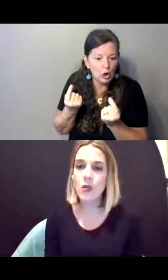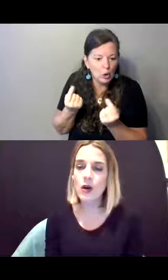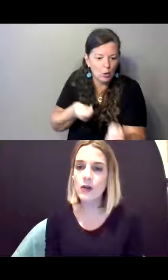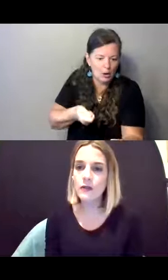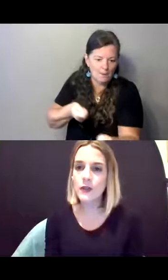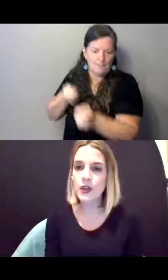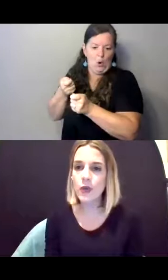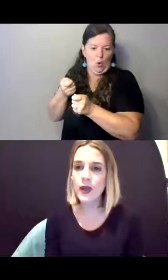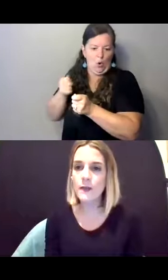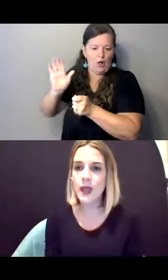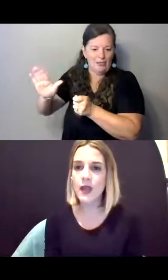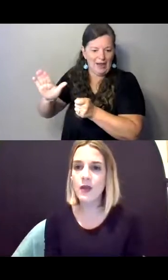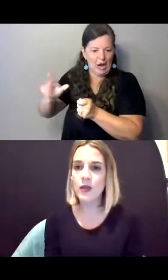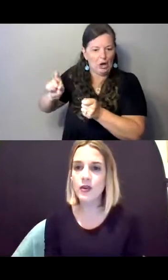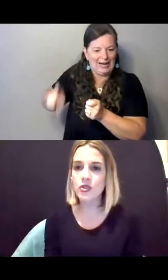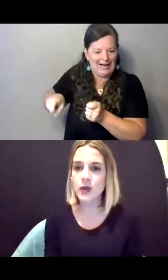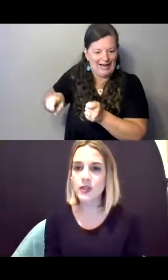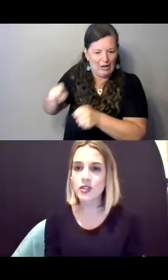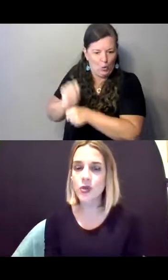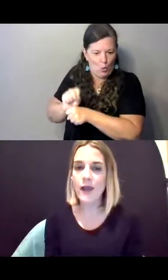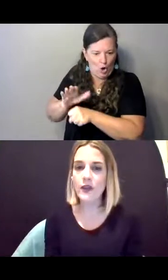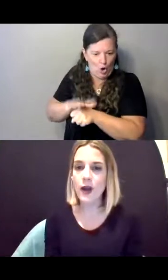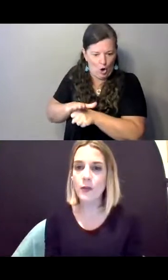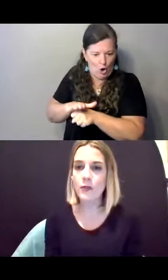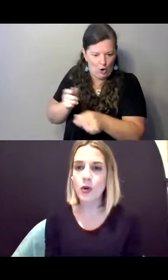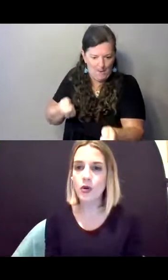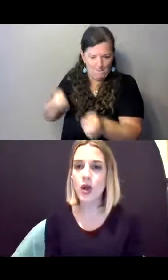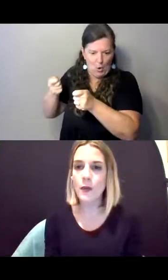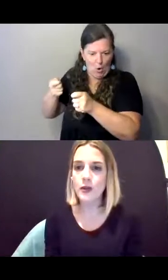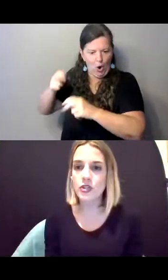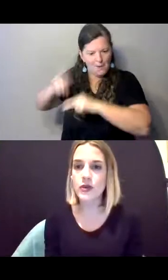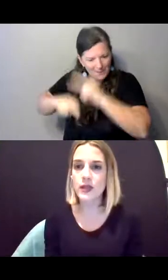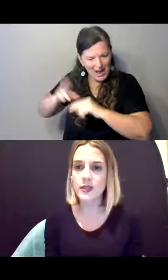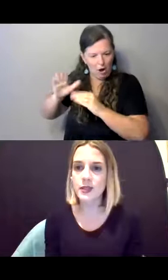Well, you know what, with their strengths you have to help pull up their strengths and,